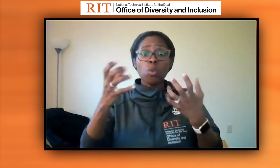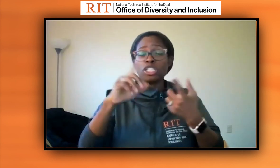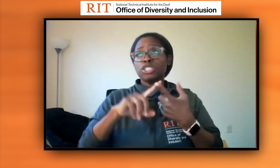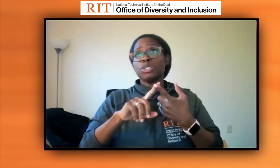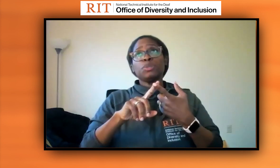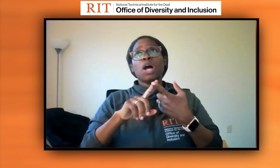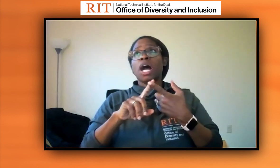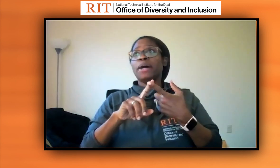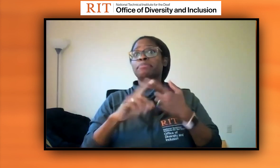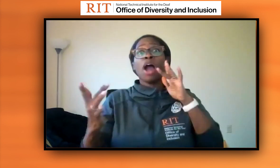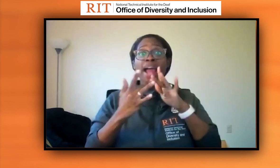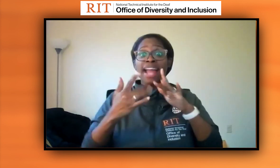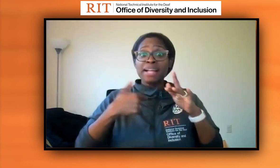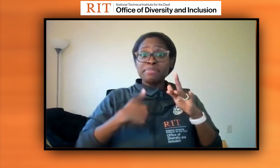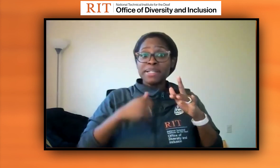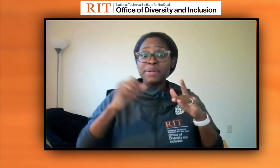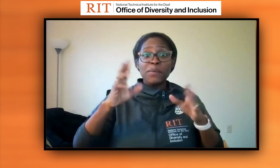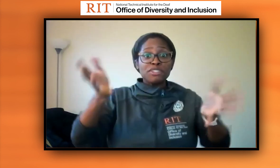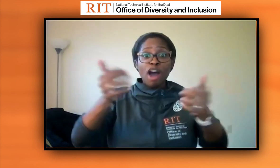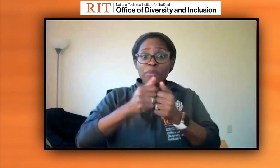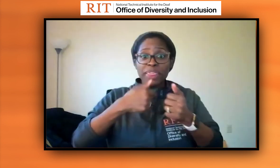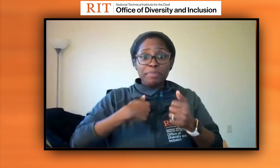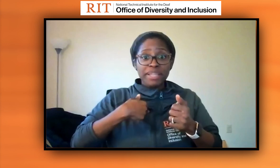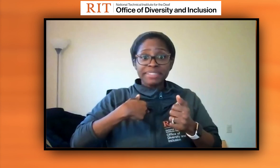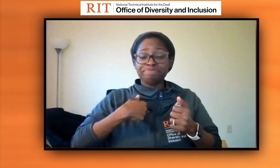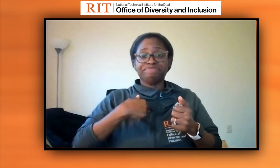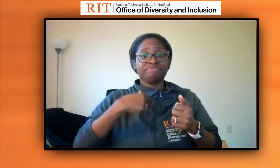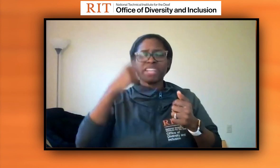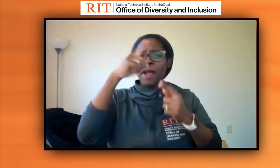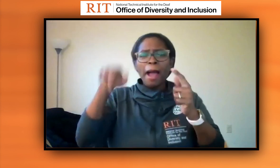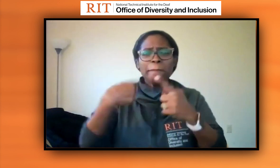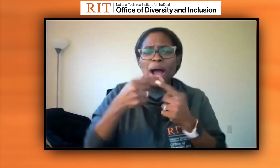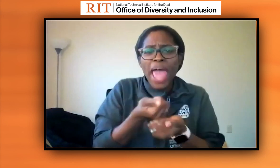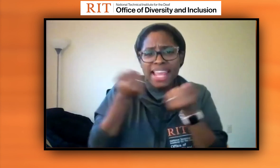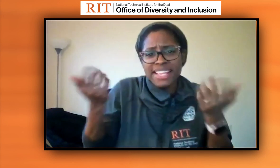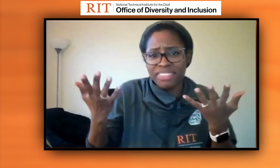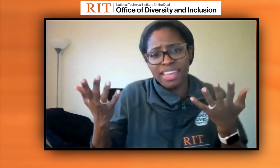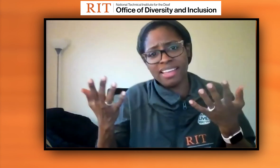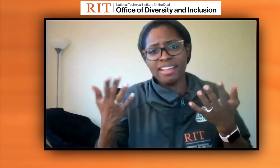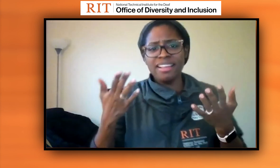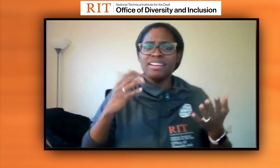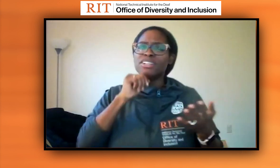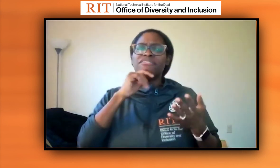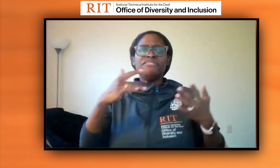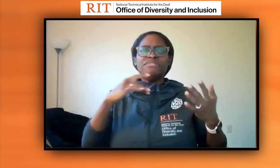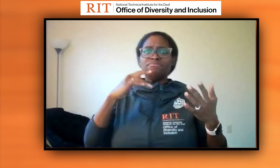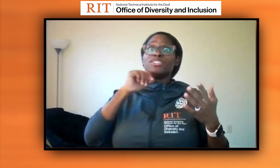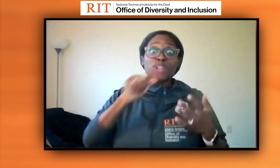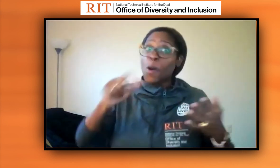I wish you the best in interacting with your residents and students. And if any of you would like to contact me for any reason,